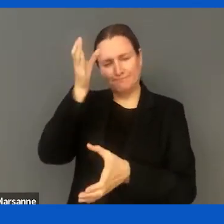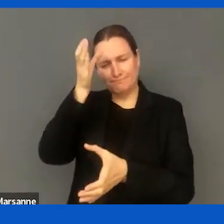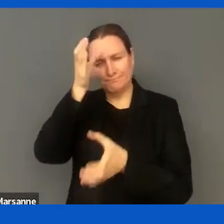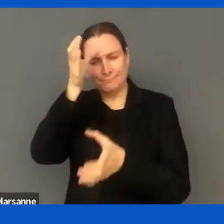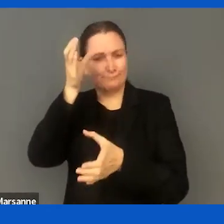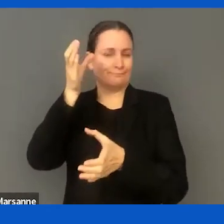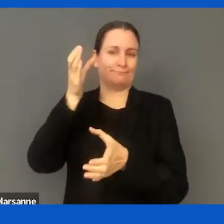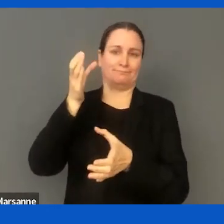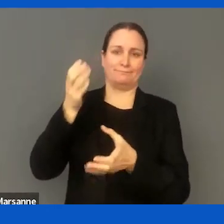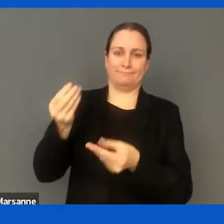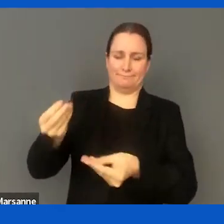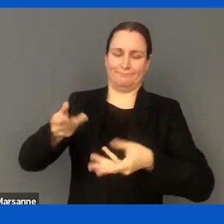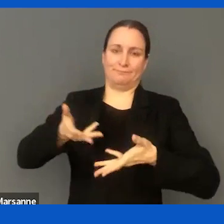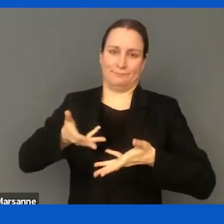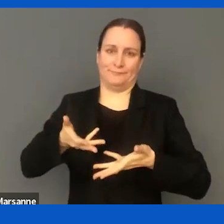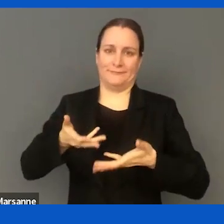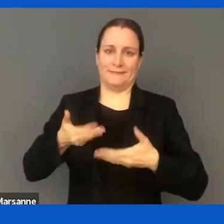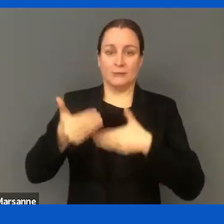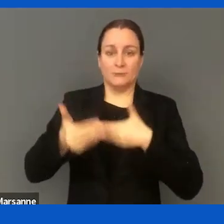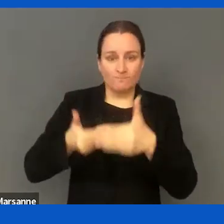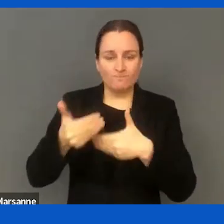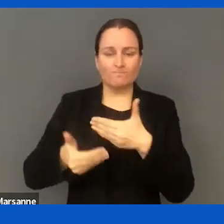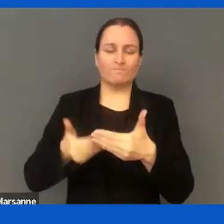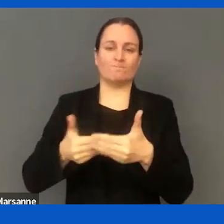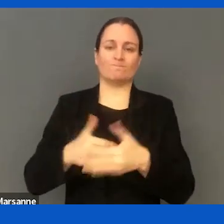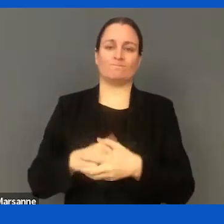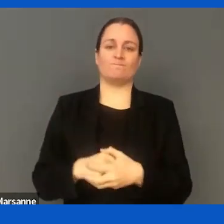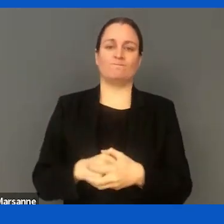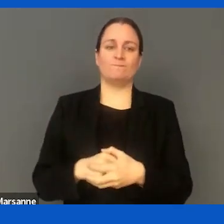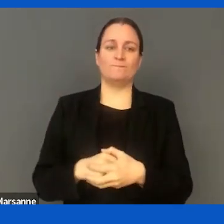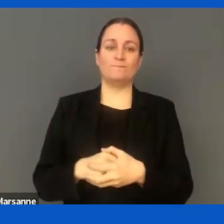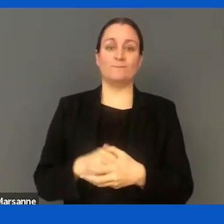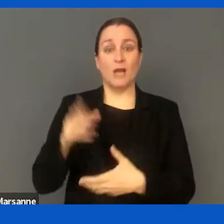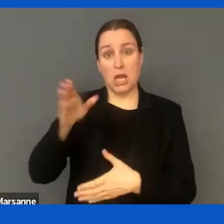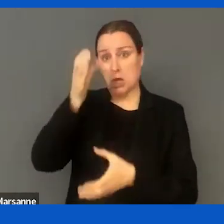know what we're talking about. So Roberto Scano, I have given you 10 minutes. I know